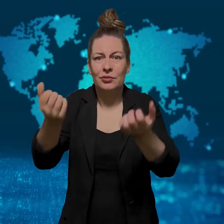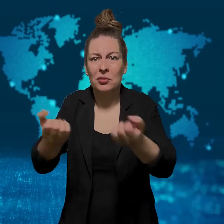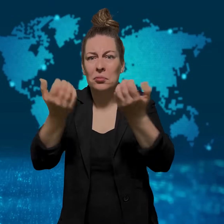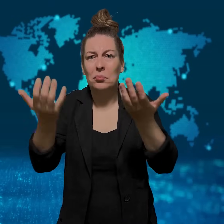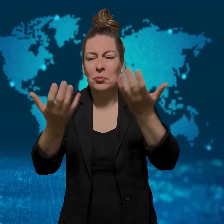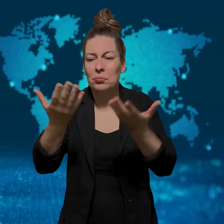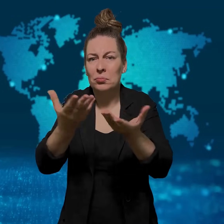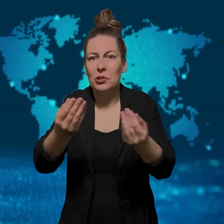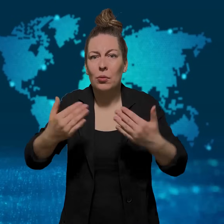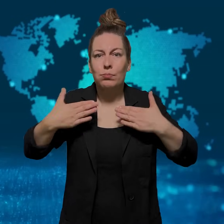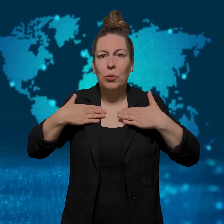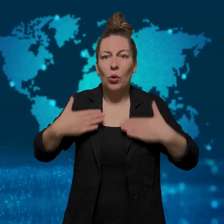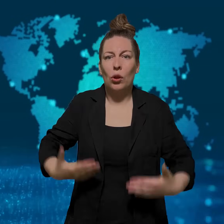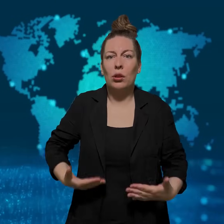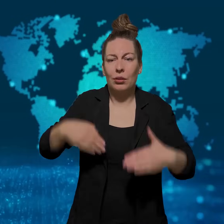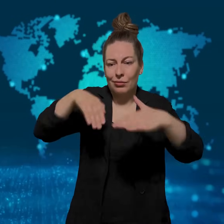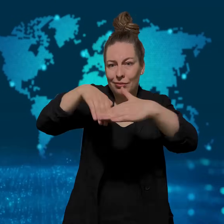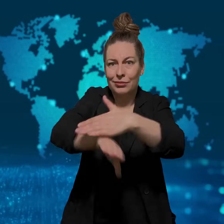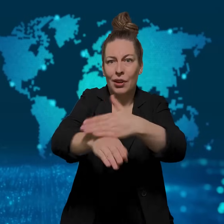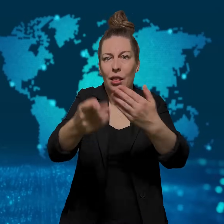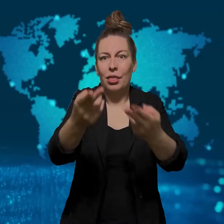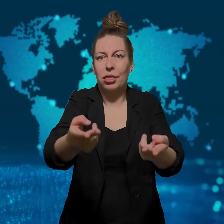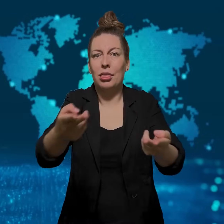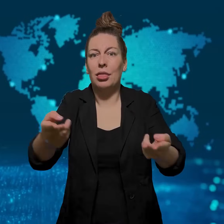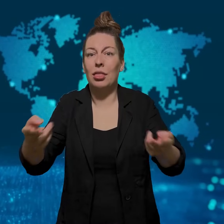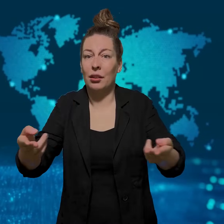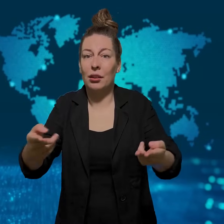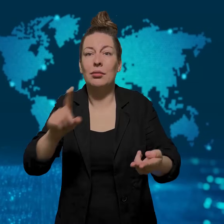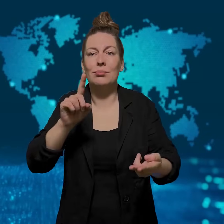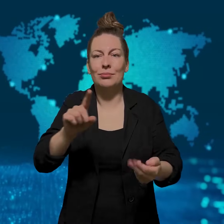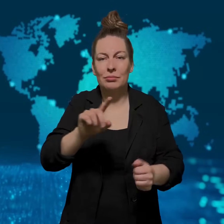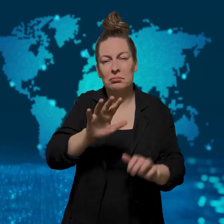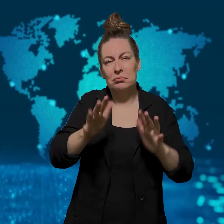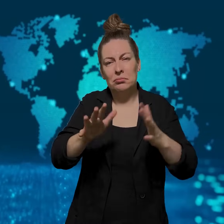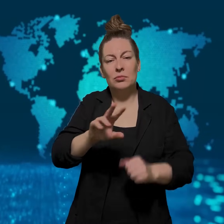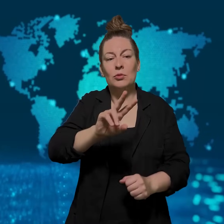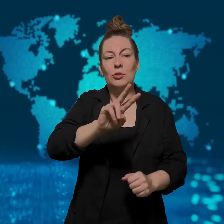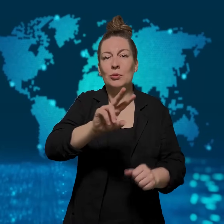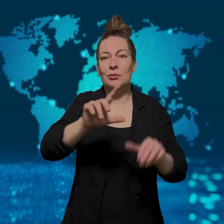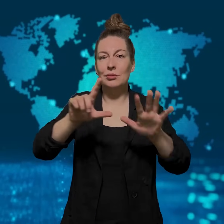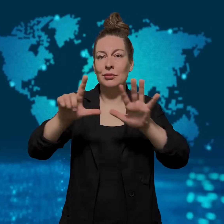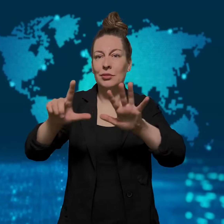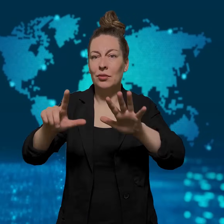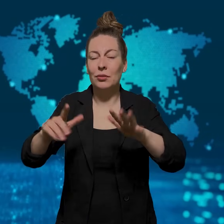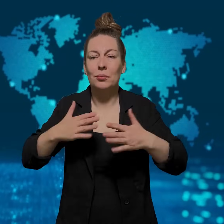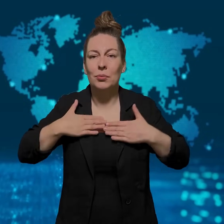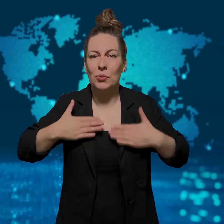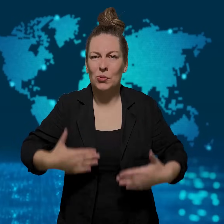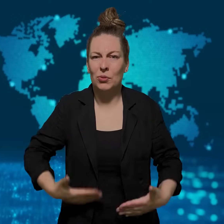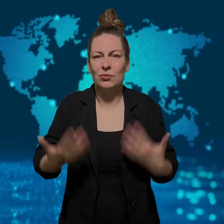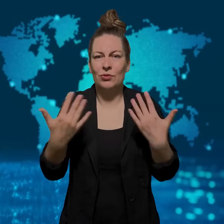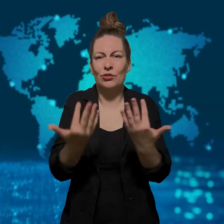Those at the scene tried to retrieve as many bodies as possible.